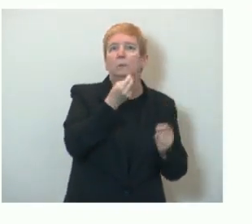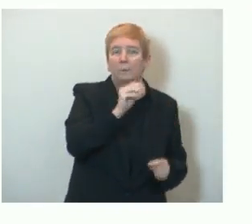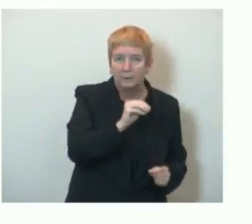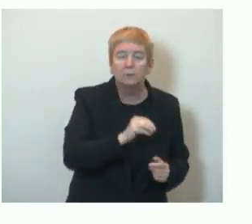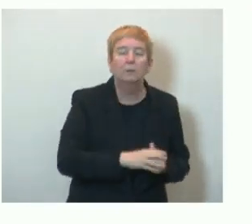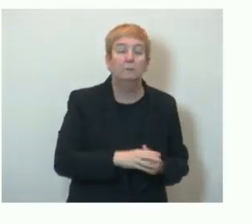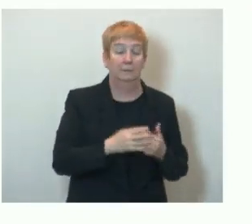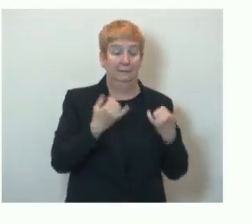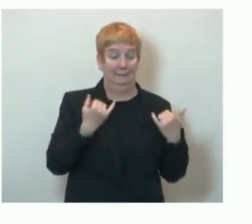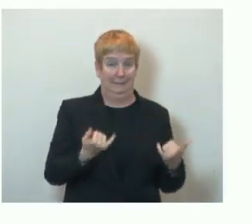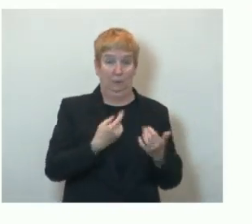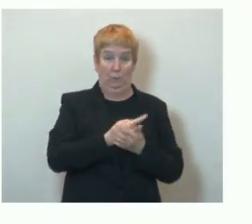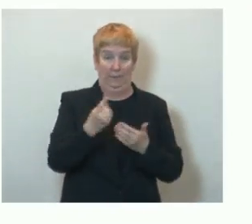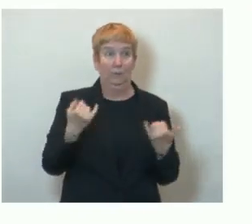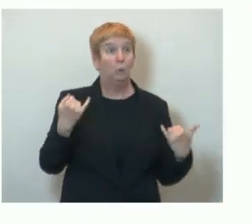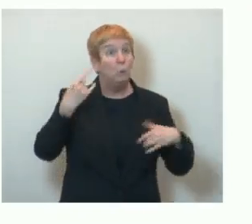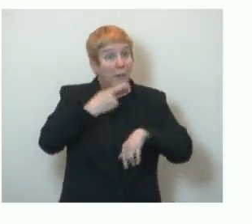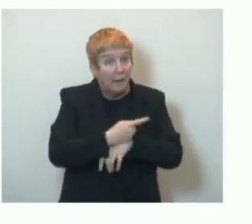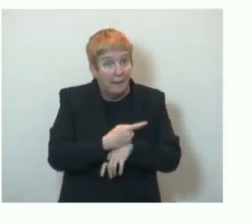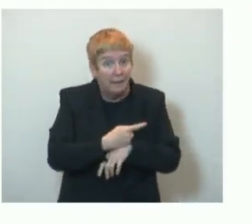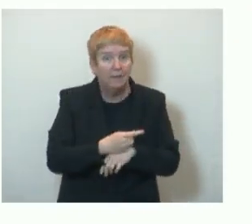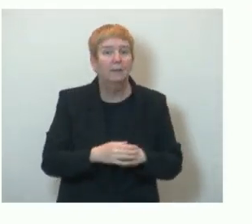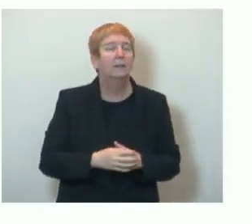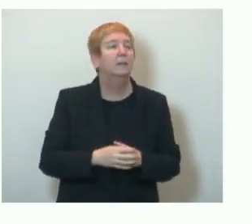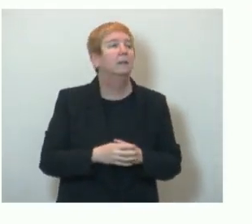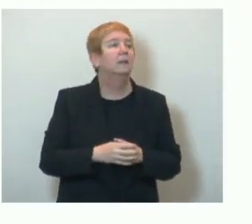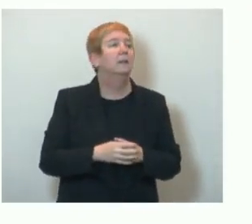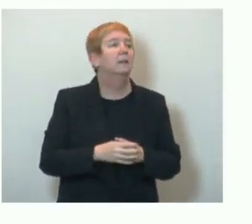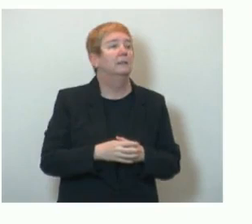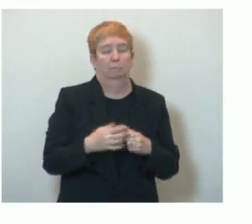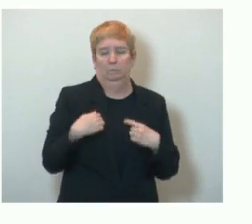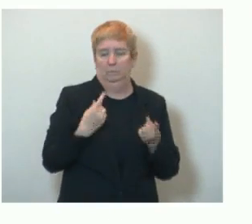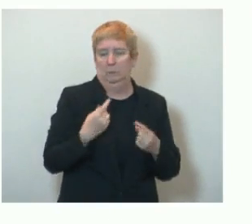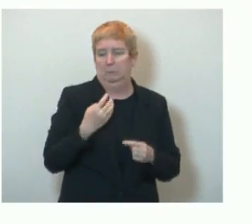DO THAT 71 PERCENT OF ALL THE CASES THAT PRIOR WEEK.